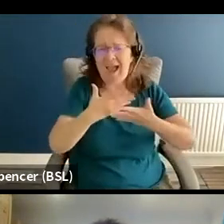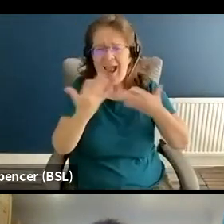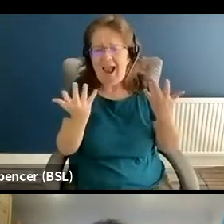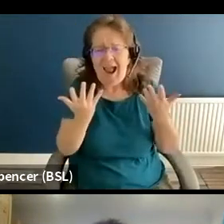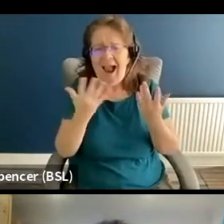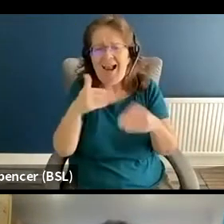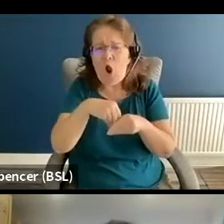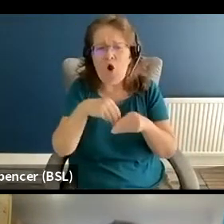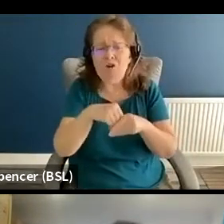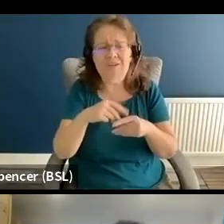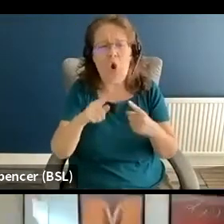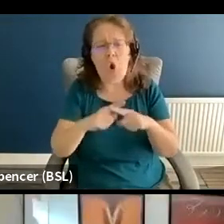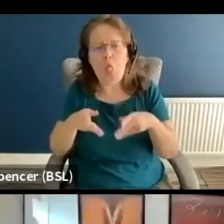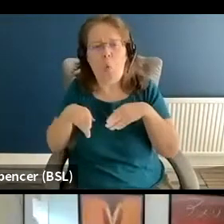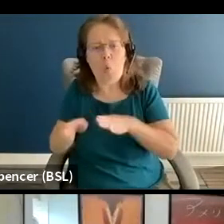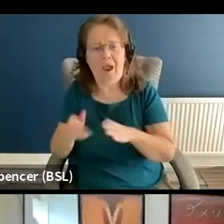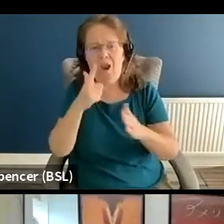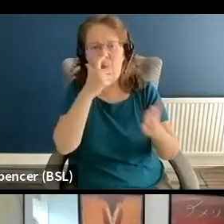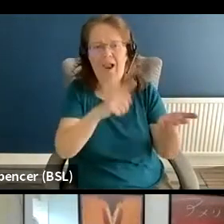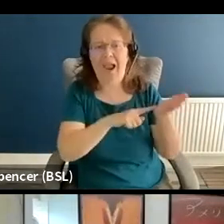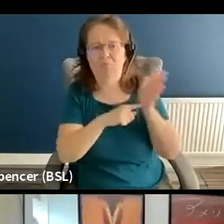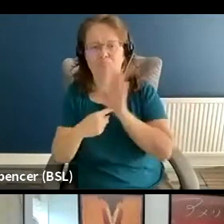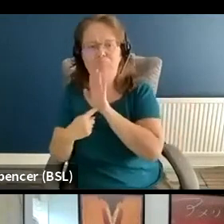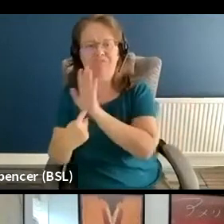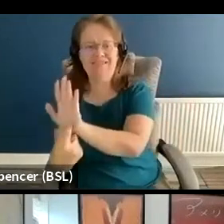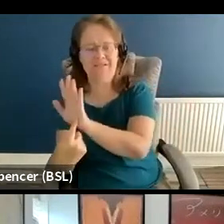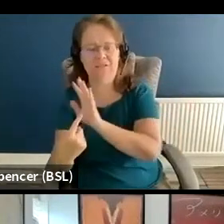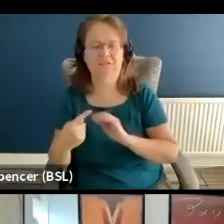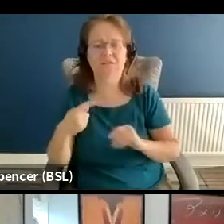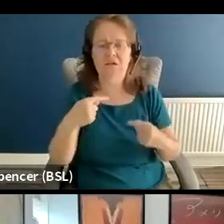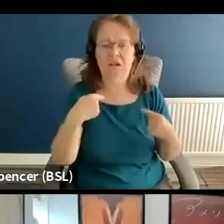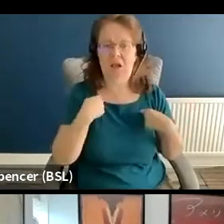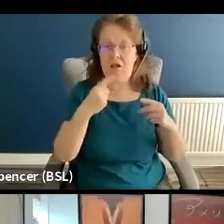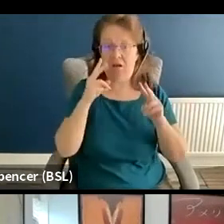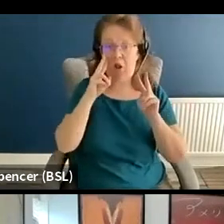And actually I'm looking here at the next question as well